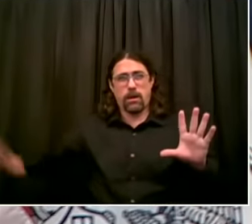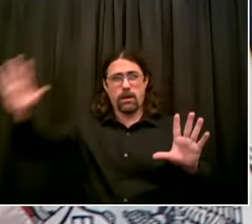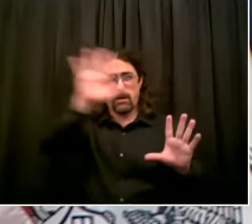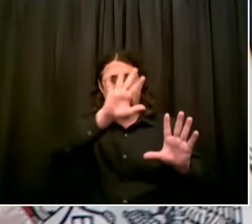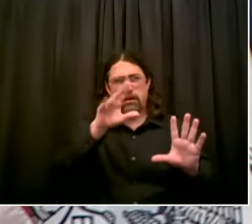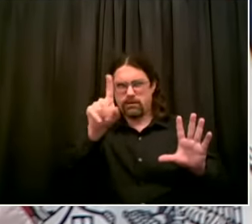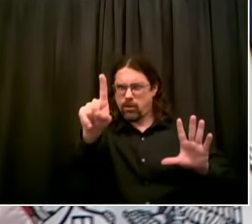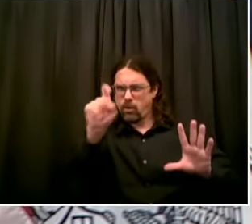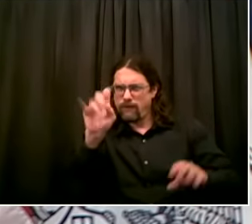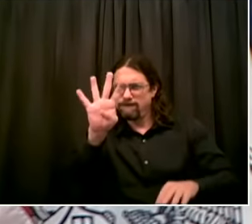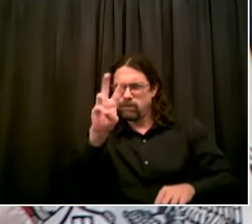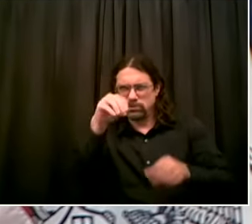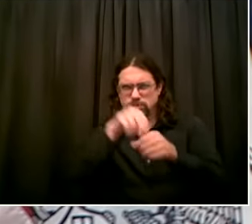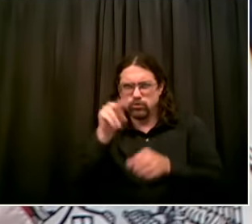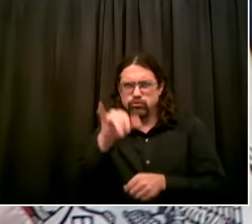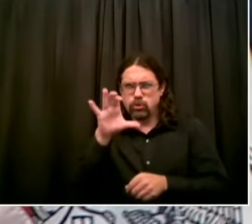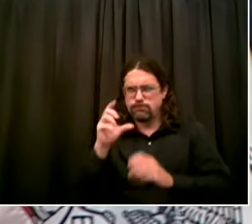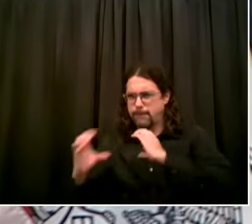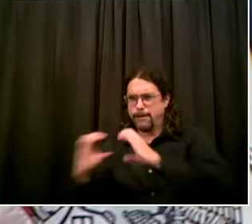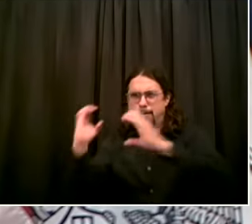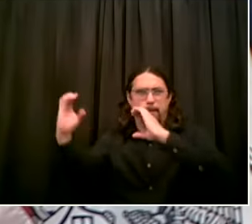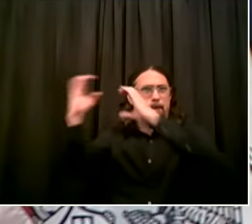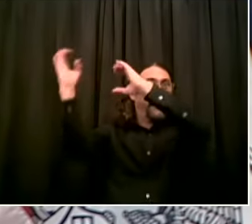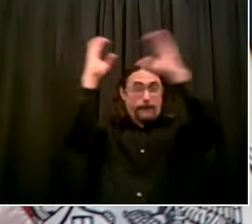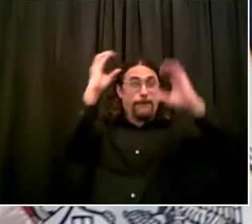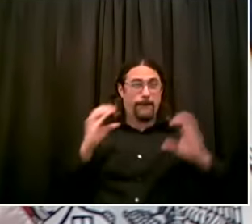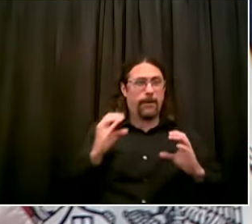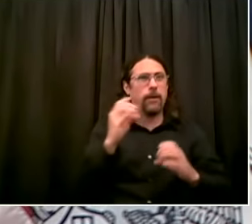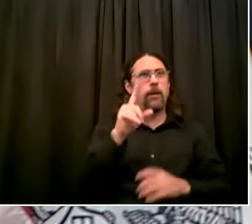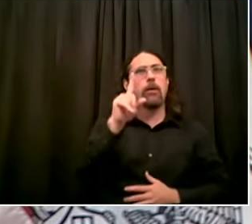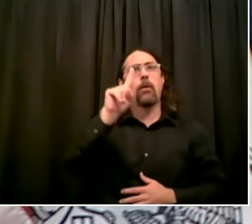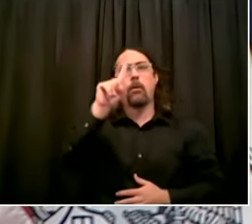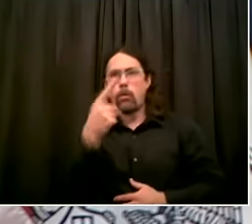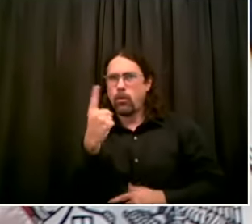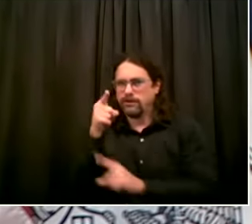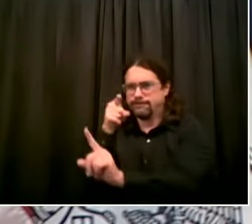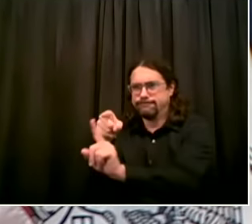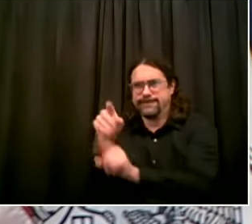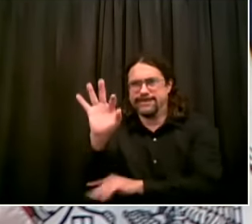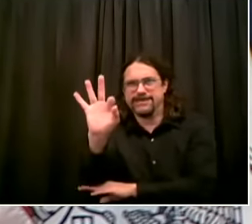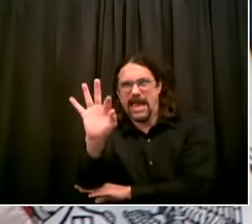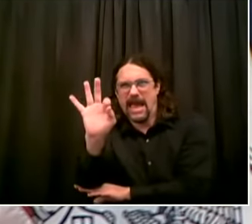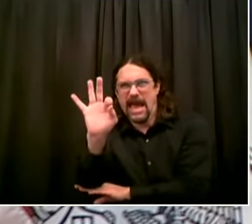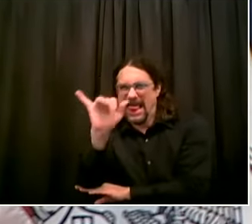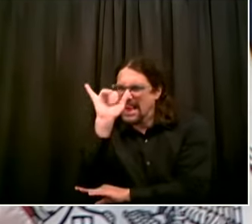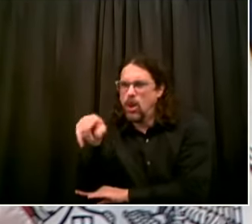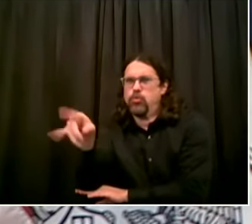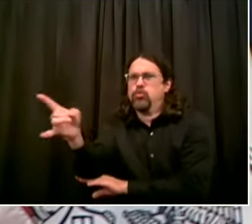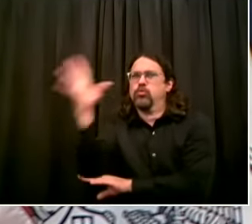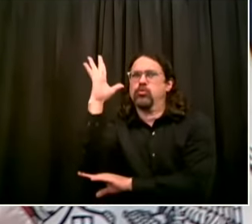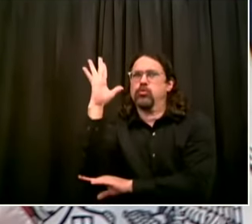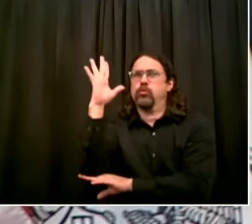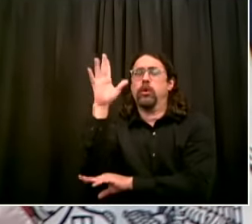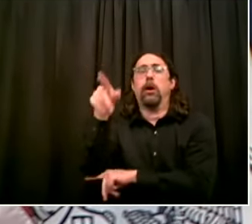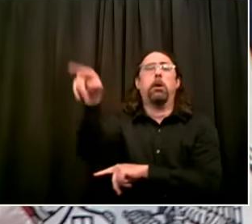THAT IS SOMETHIG NTHAT WE ALL HAVE TO RWOK ON TOGETHER TO ADDRESS AND SOMETHING THAT SSAY TOUS WE HAVE TO BE ON HIGH ALERT TO